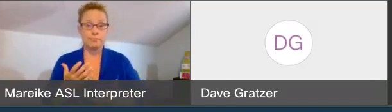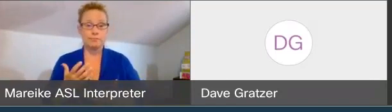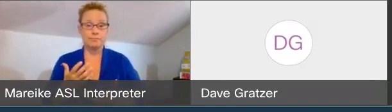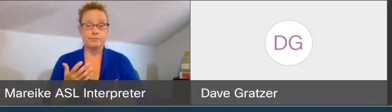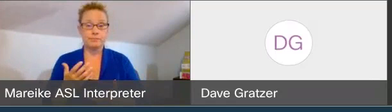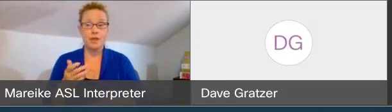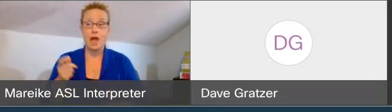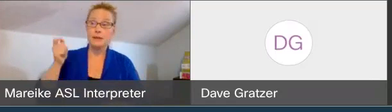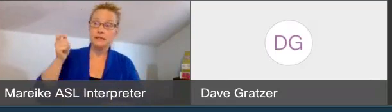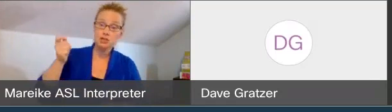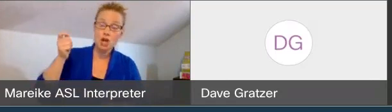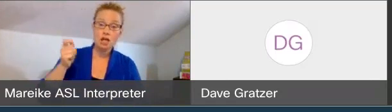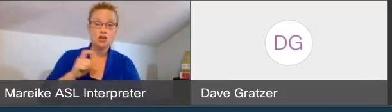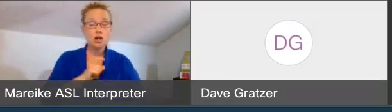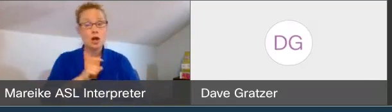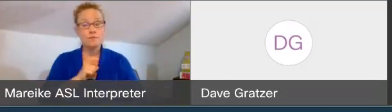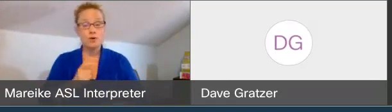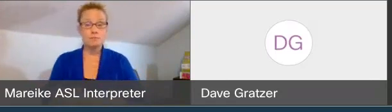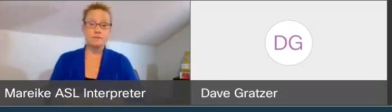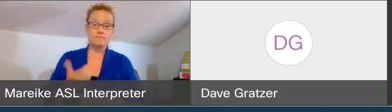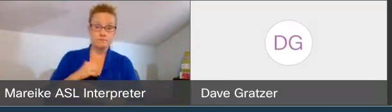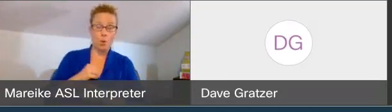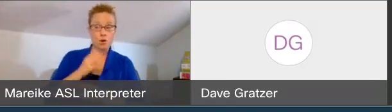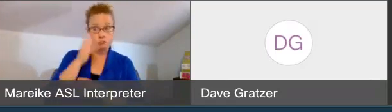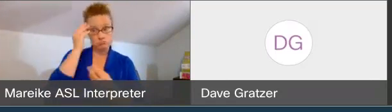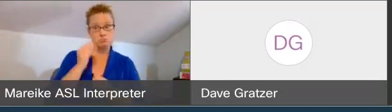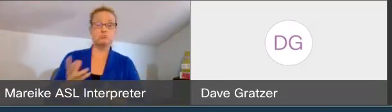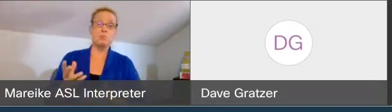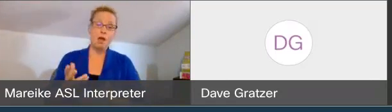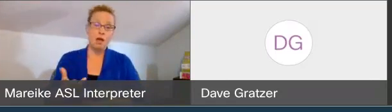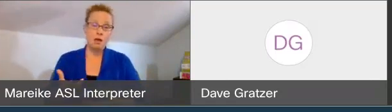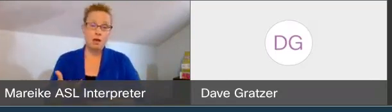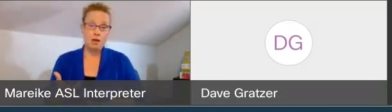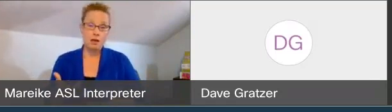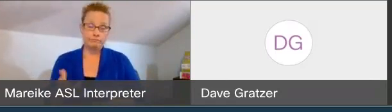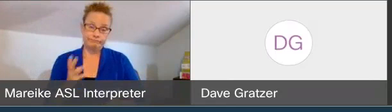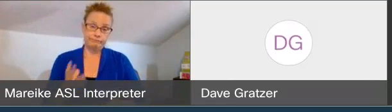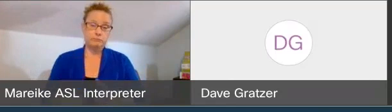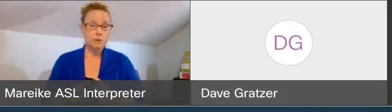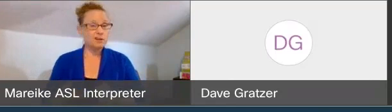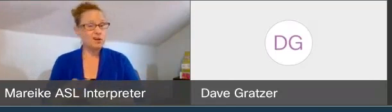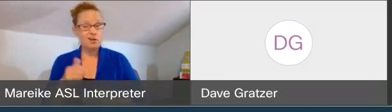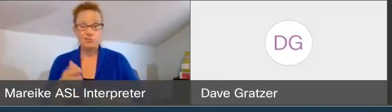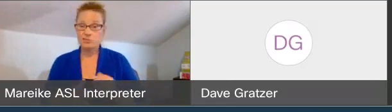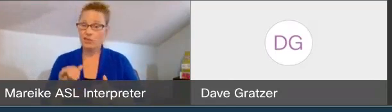law enforcement that we have to comply with we really are kind of engaged in a clinical process